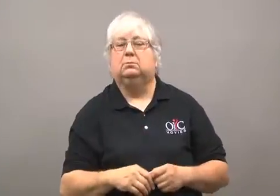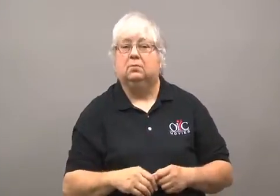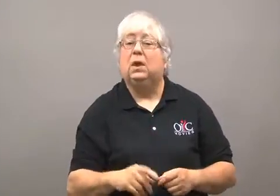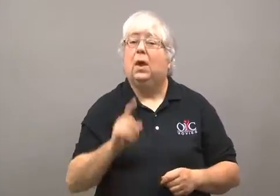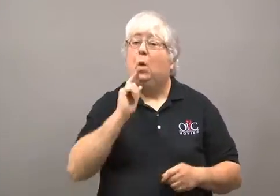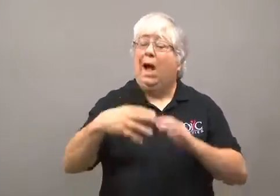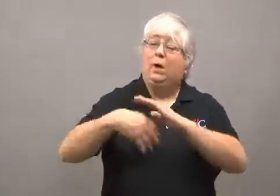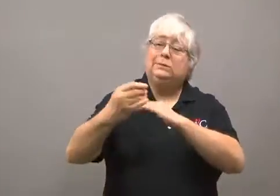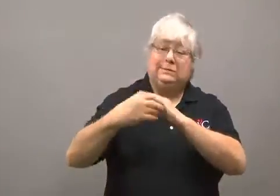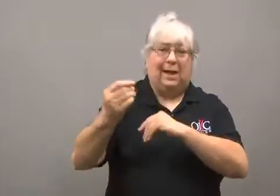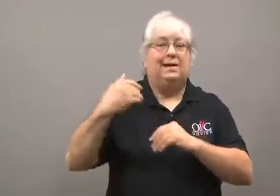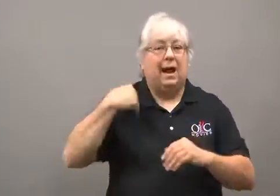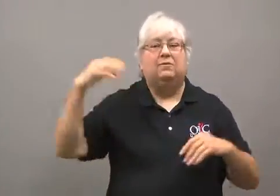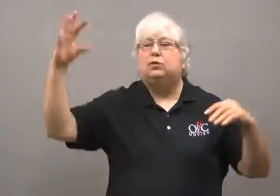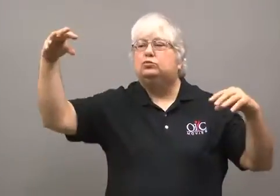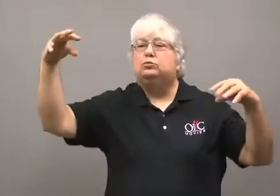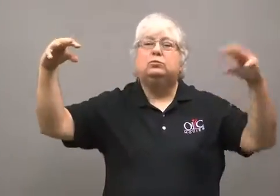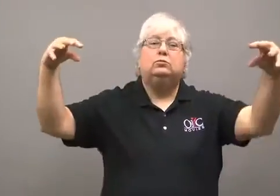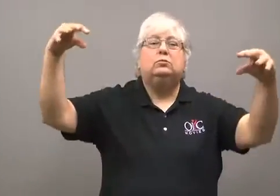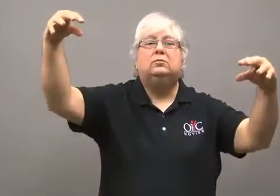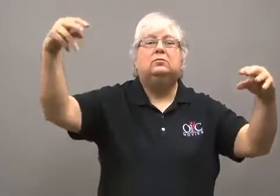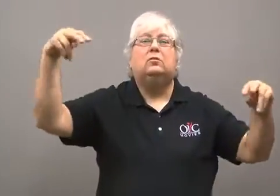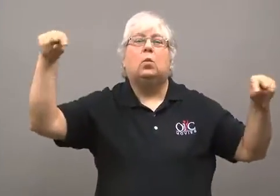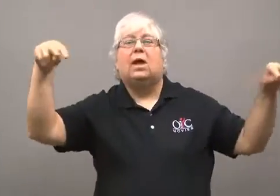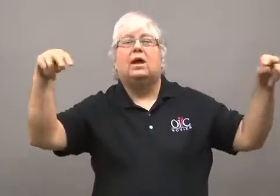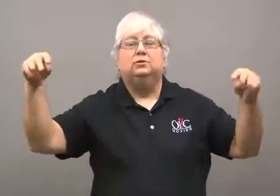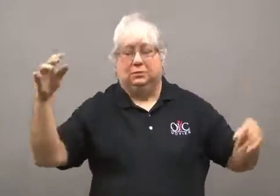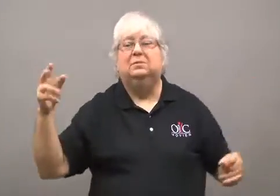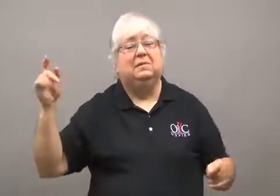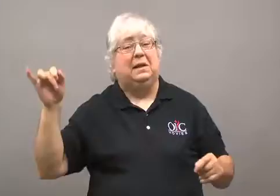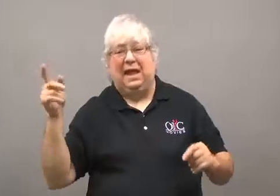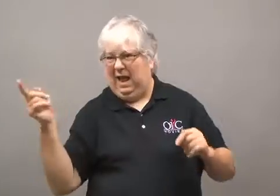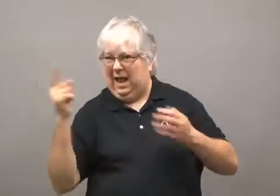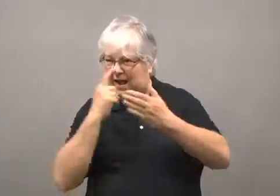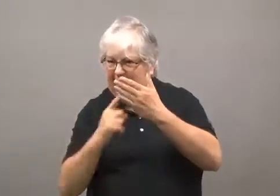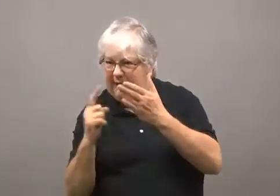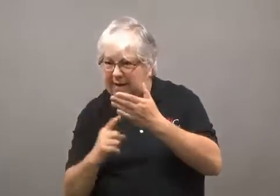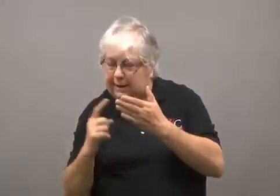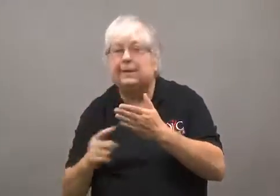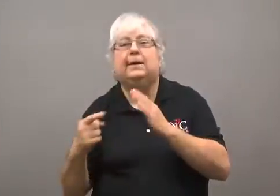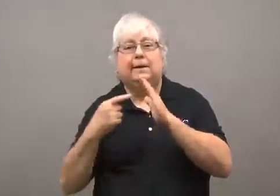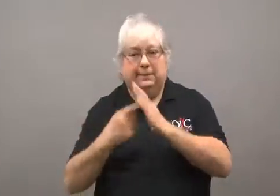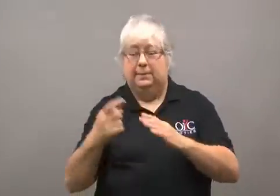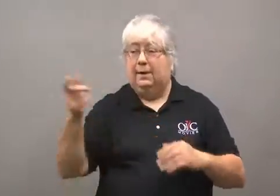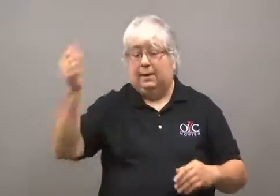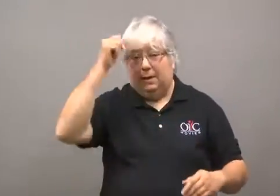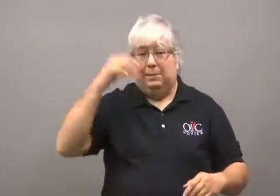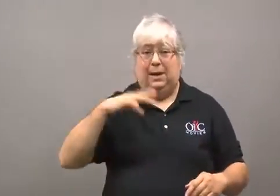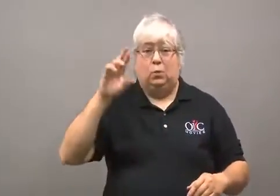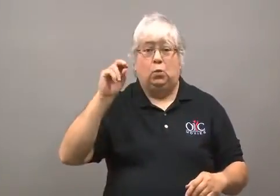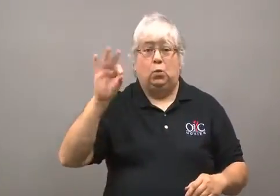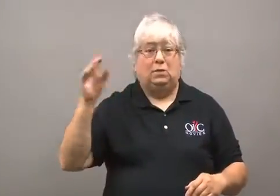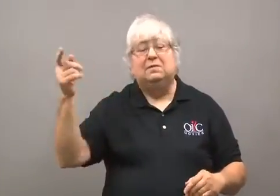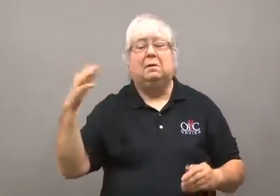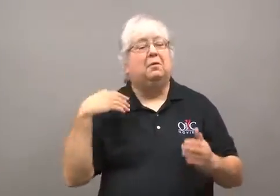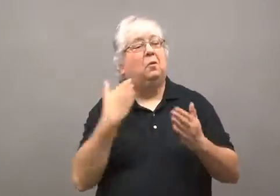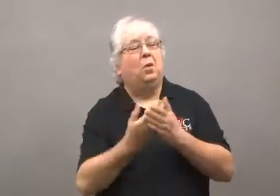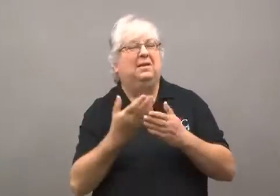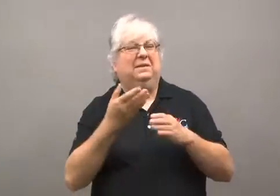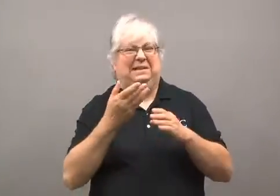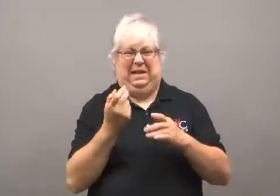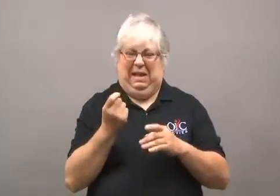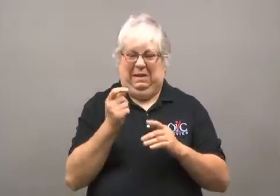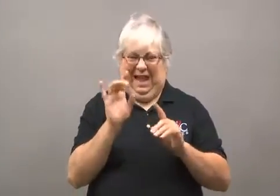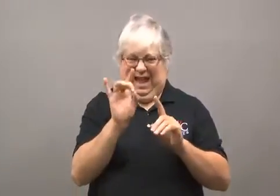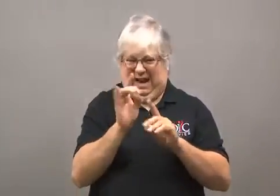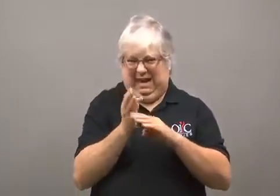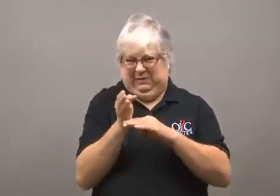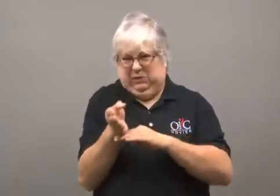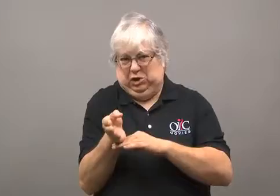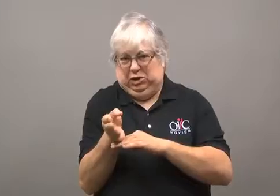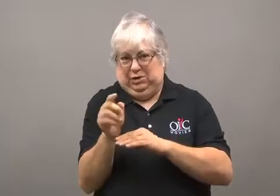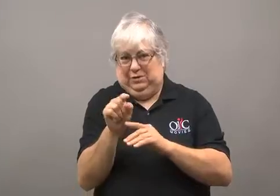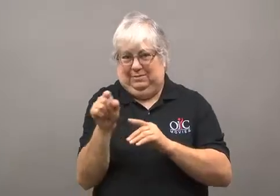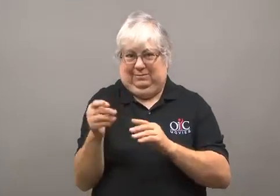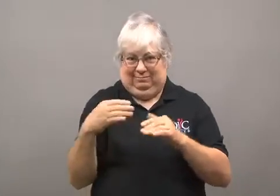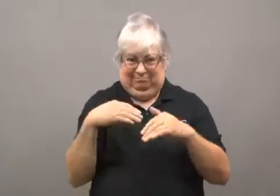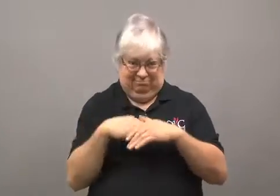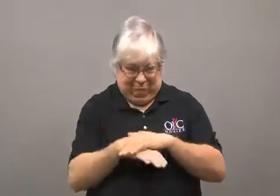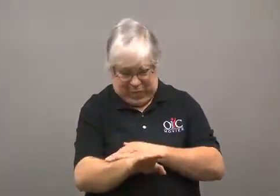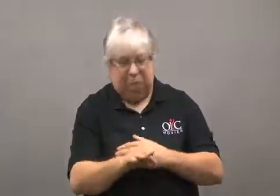Surveillance cameras showed Roof arriving at a little after 8 pm.